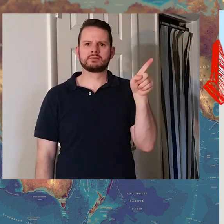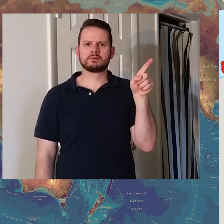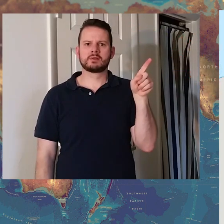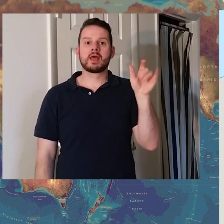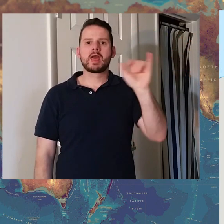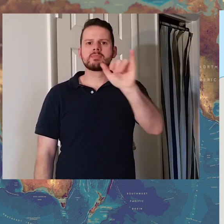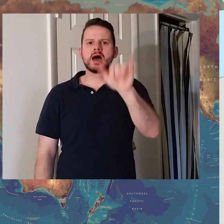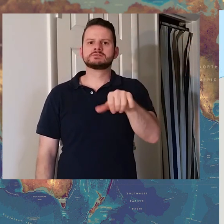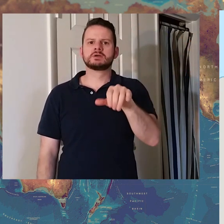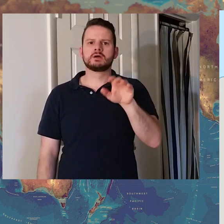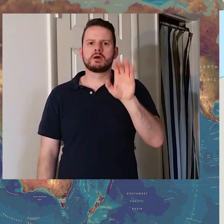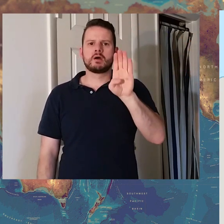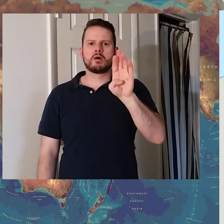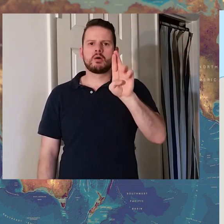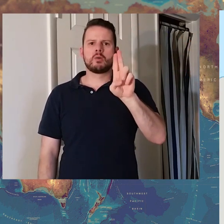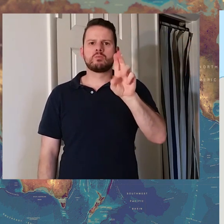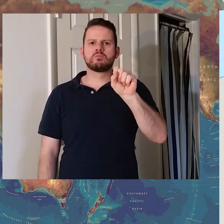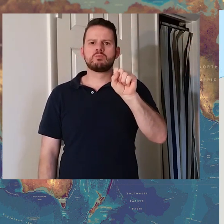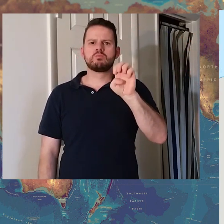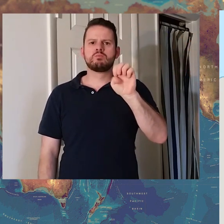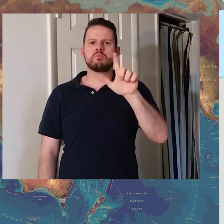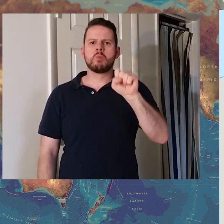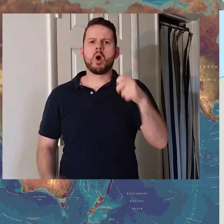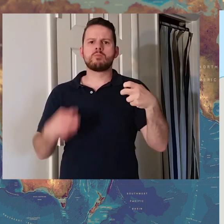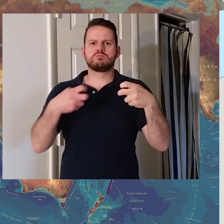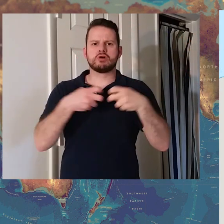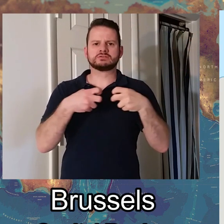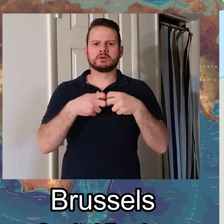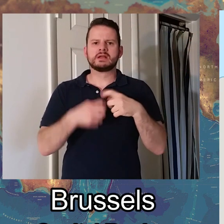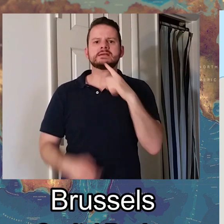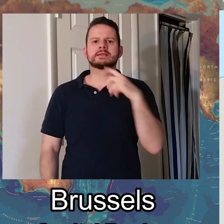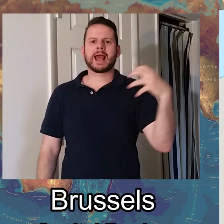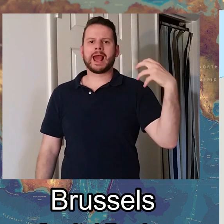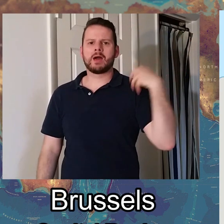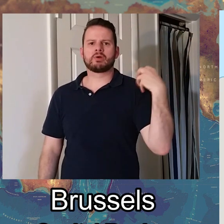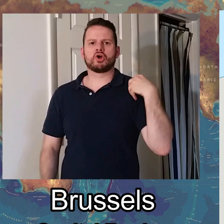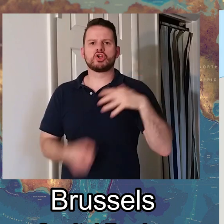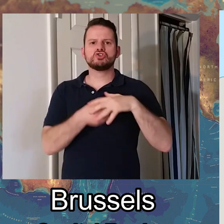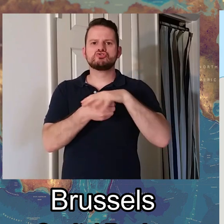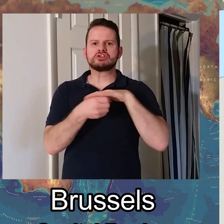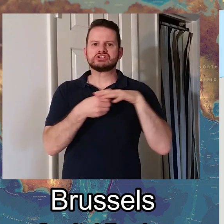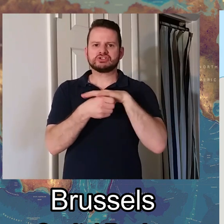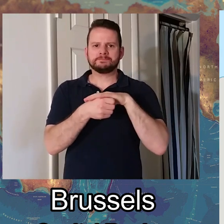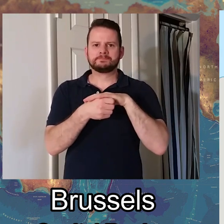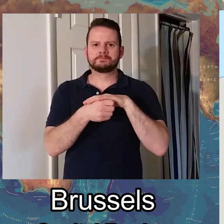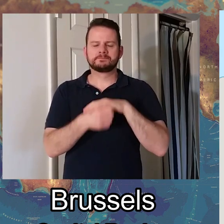That is Brussels, it is the capital region.